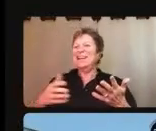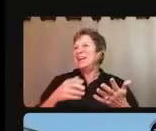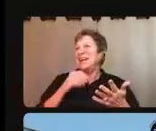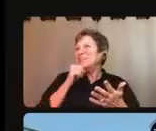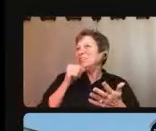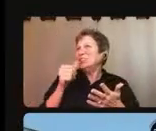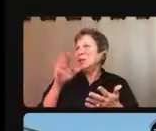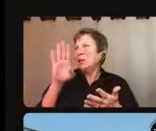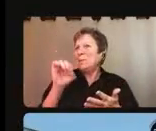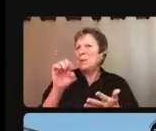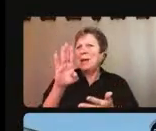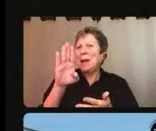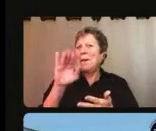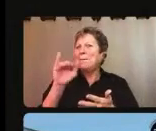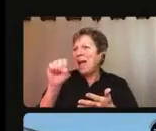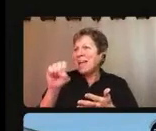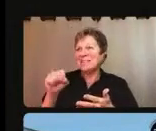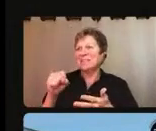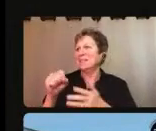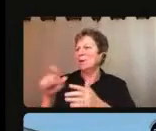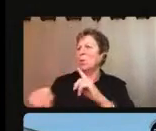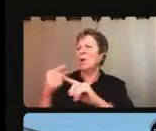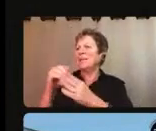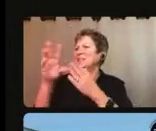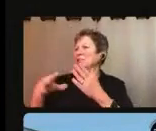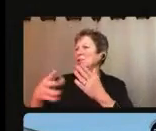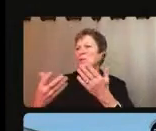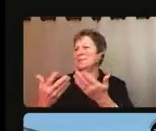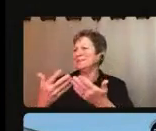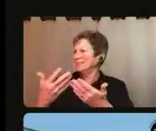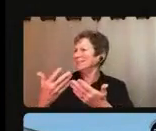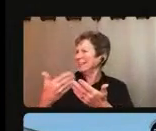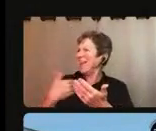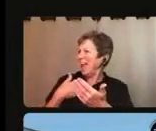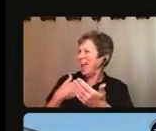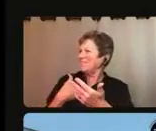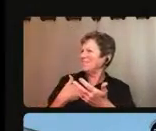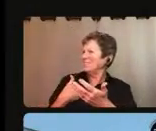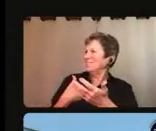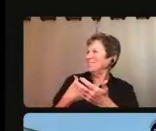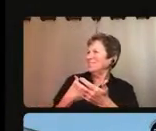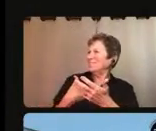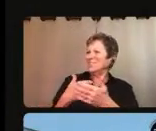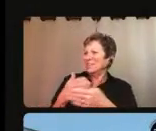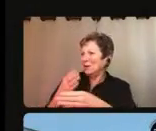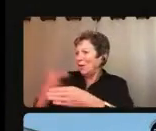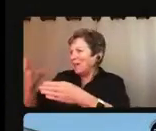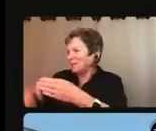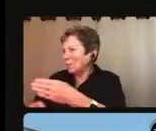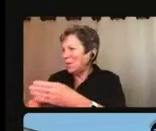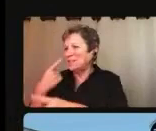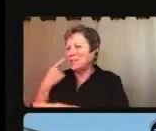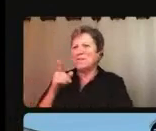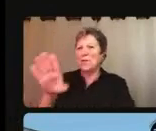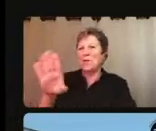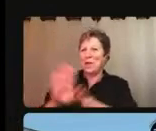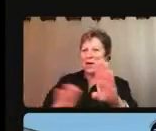CAN BE DEALT WITH. THERE SHOULD BE NO BIAS IN